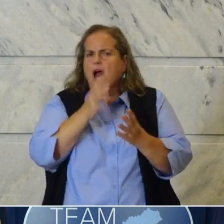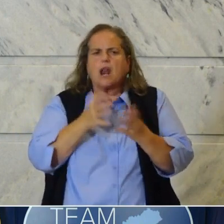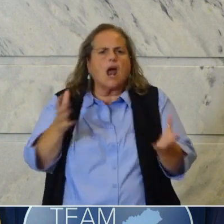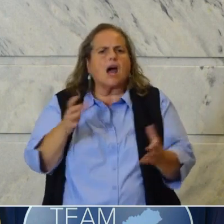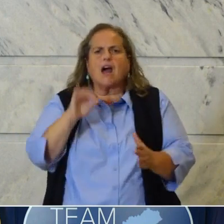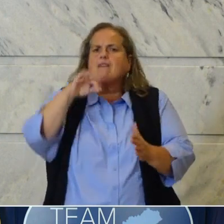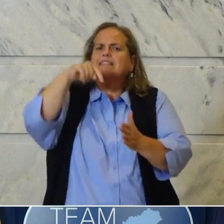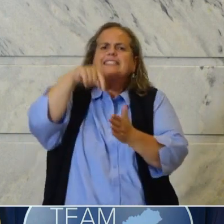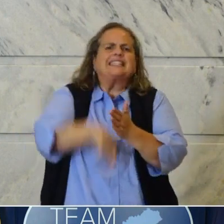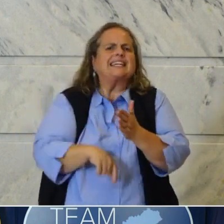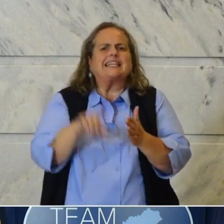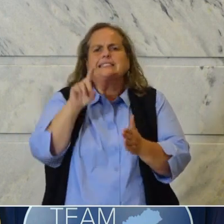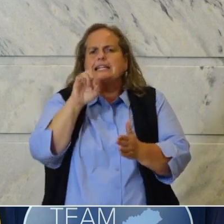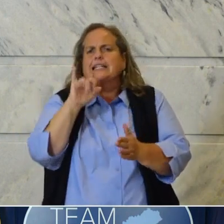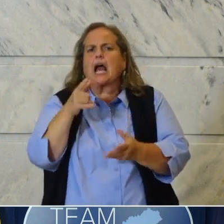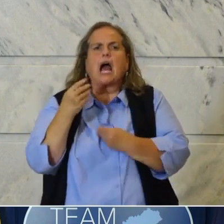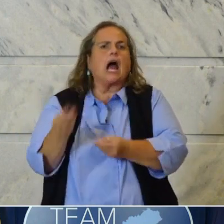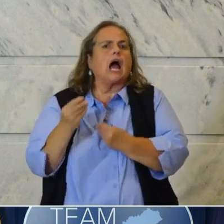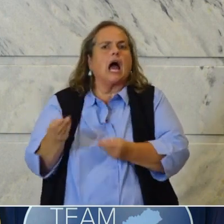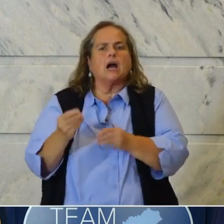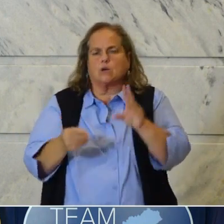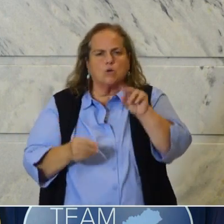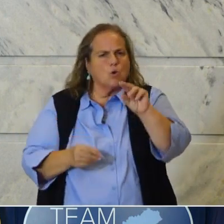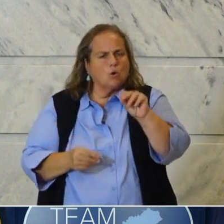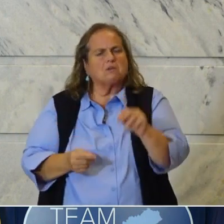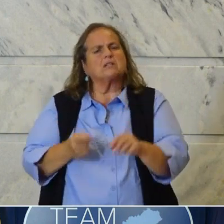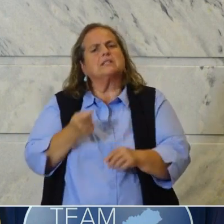but it will help the public at least be informed. The other thing we're gonna